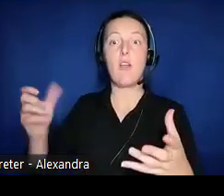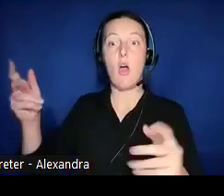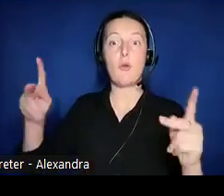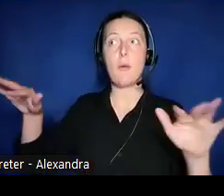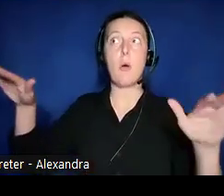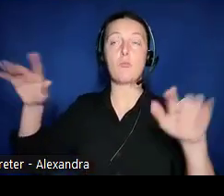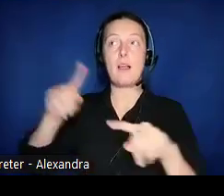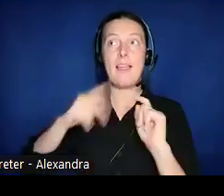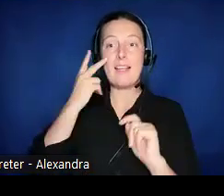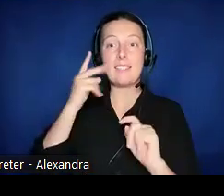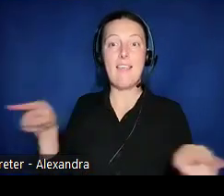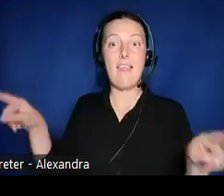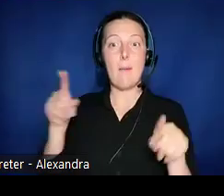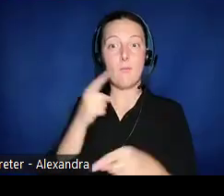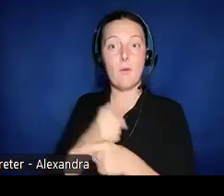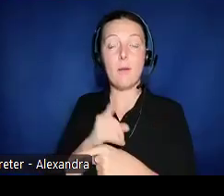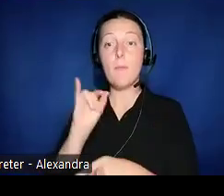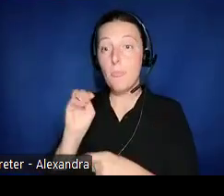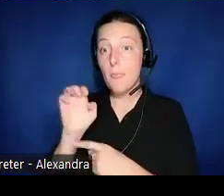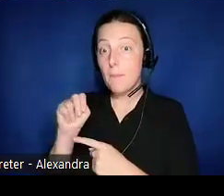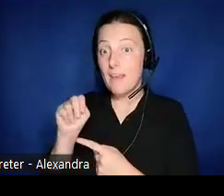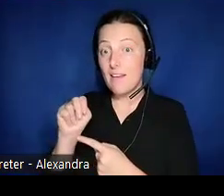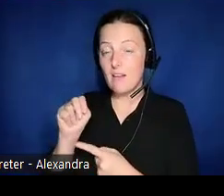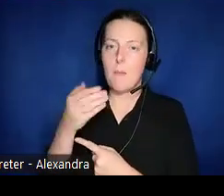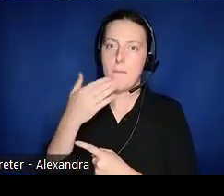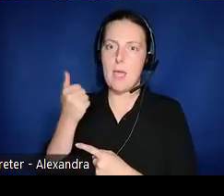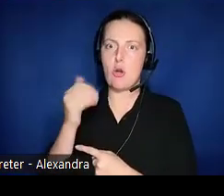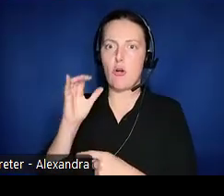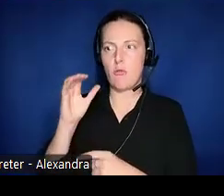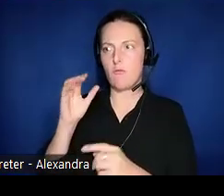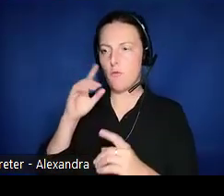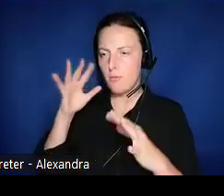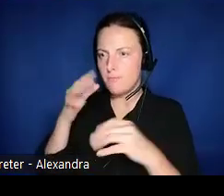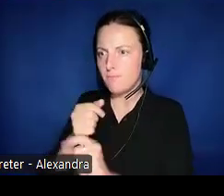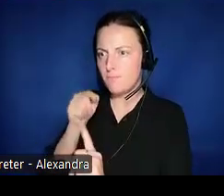much better at converging on that truth than the median. It has much more sample much less sample